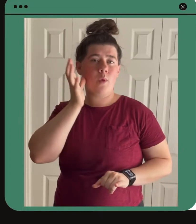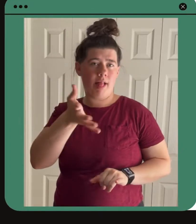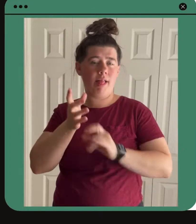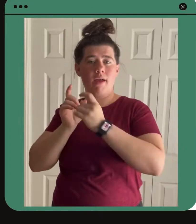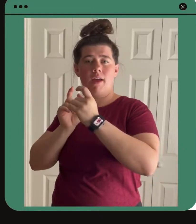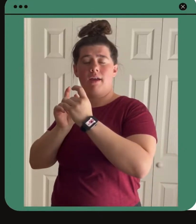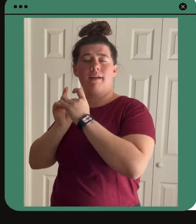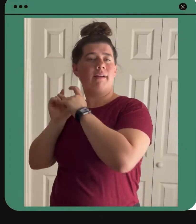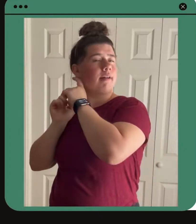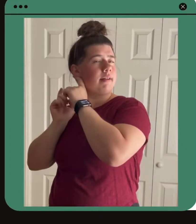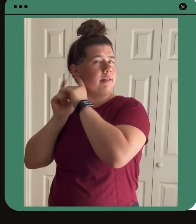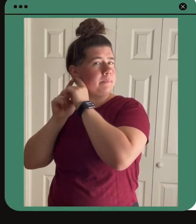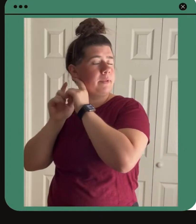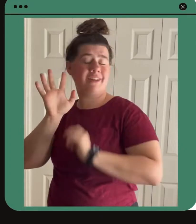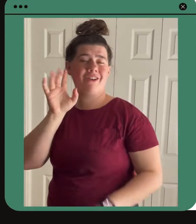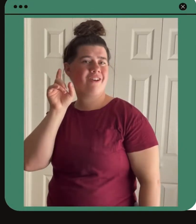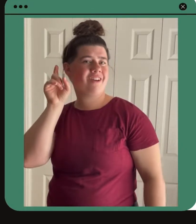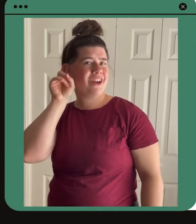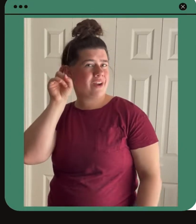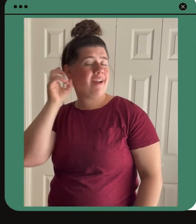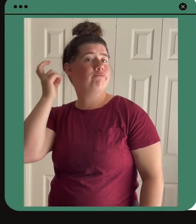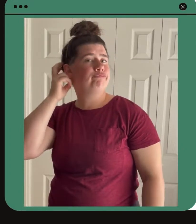Typically the FM will attach to their technology.